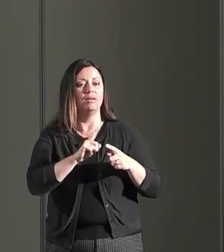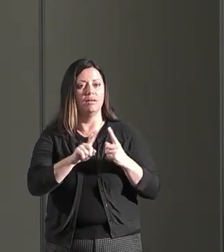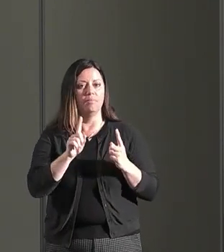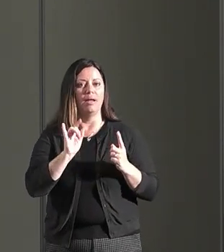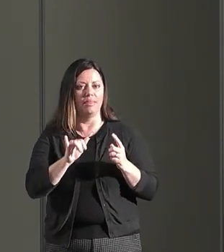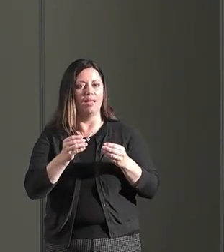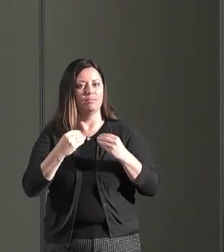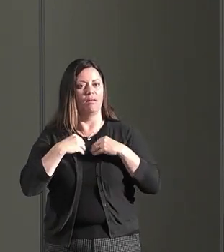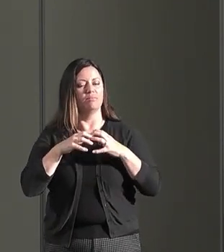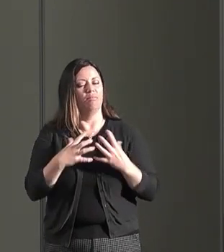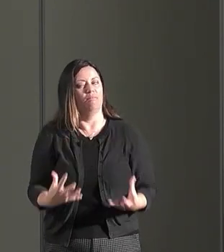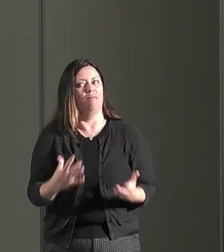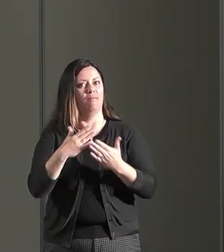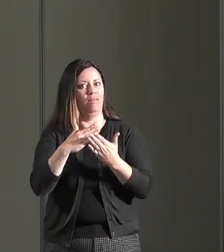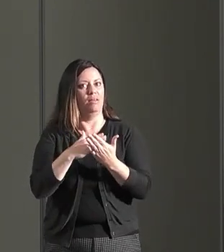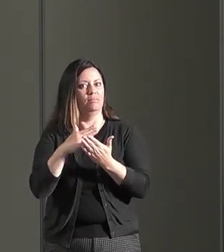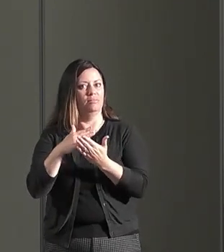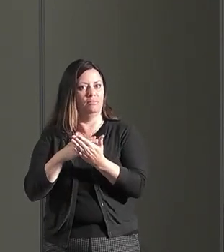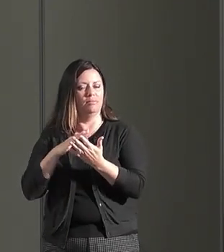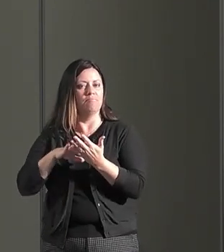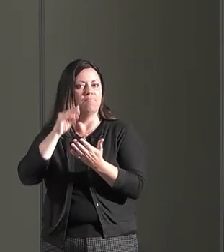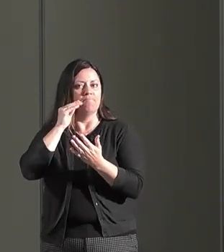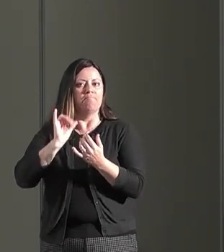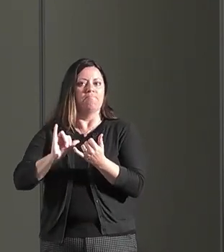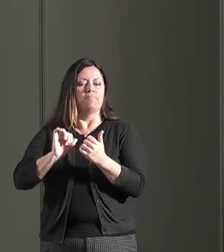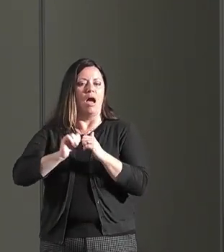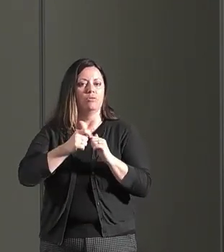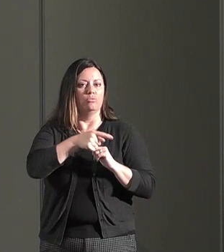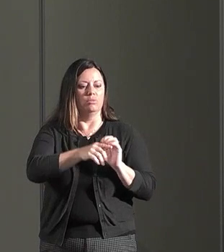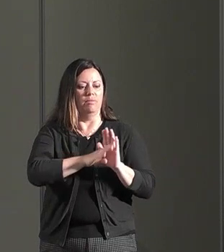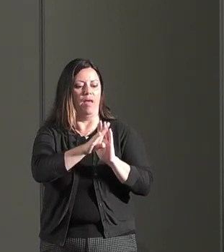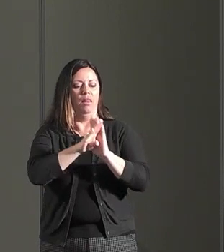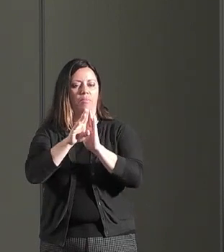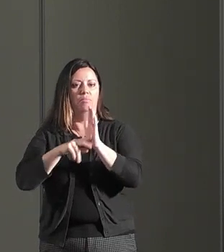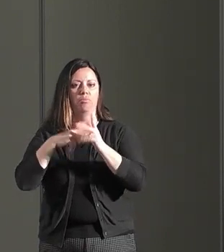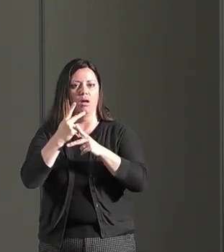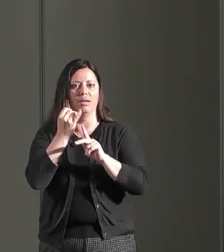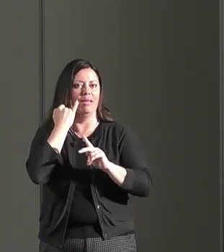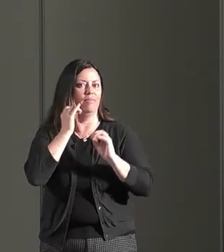in terms of how to develop a product when we don't have access to the important facilities